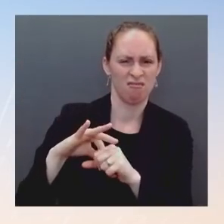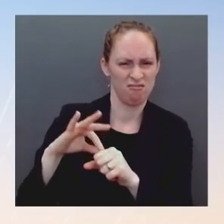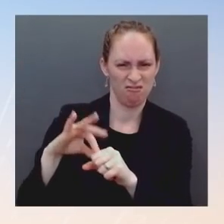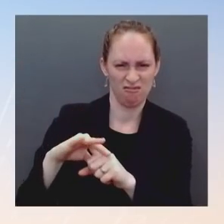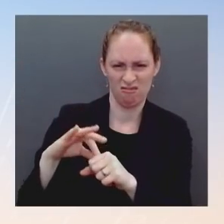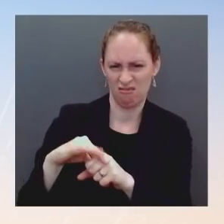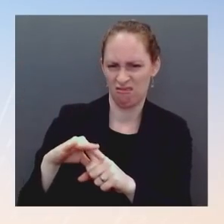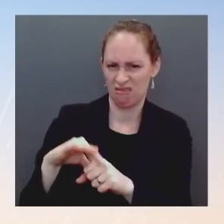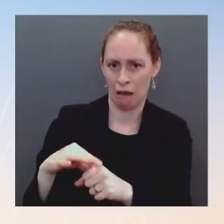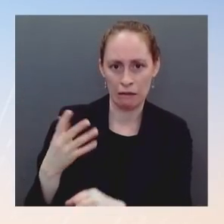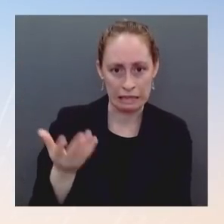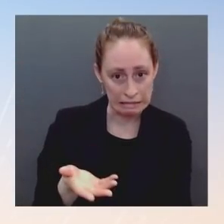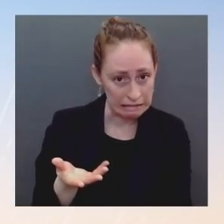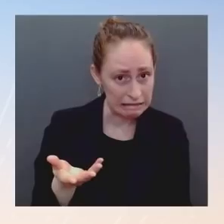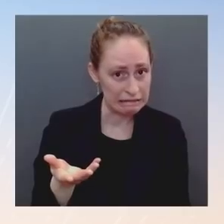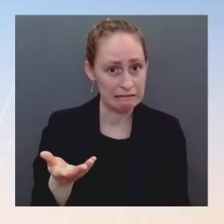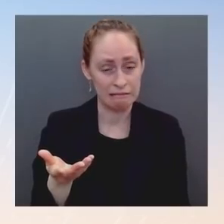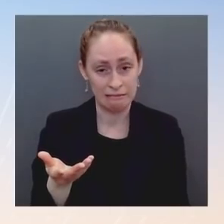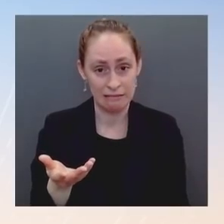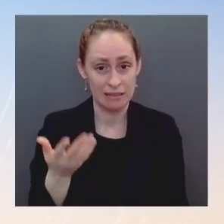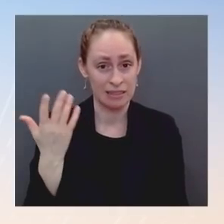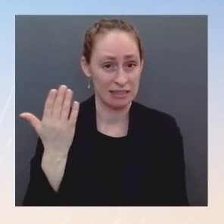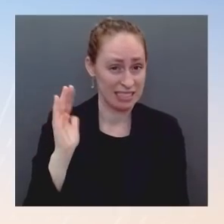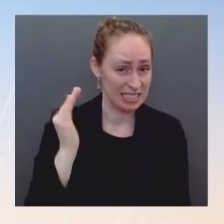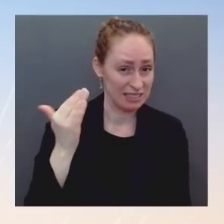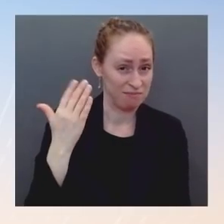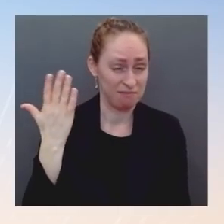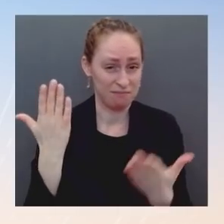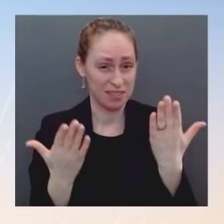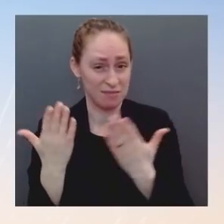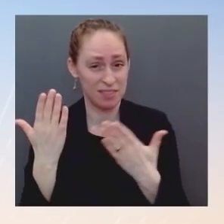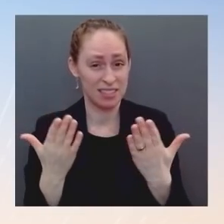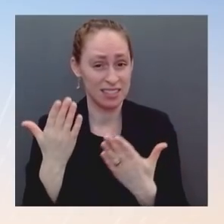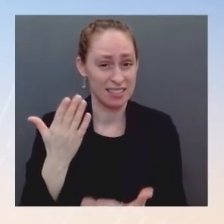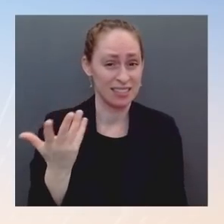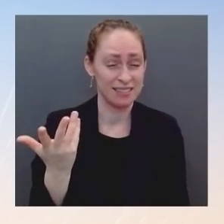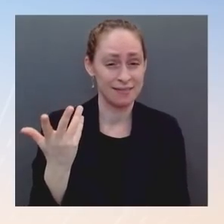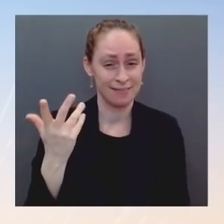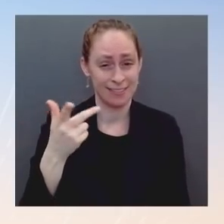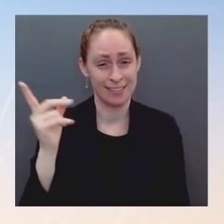And, you know, what's the administration's takeaway to these numbers and the rise in crime?